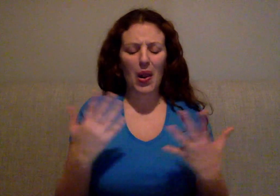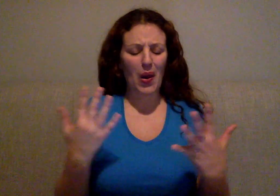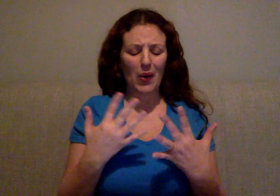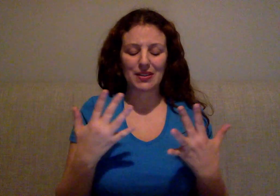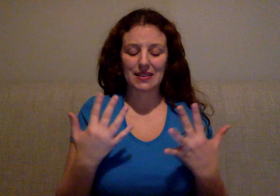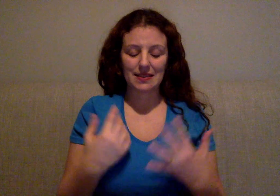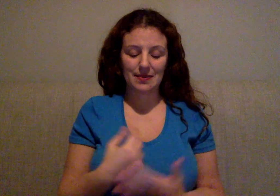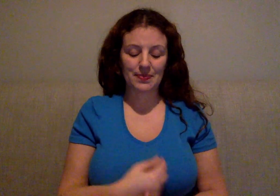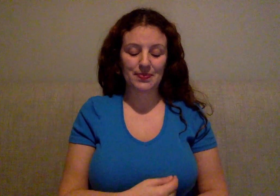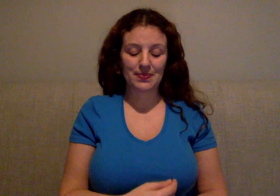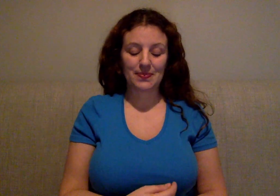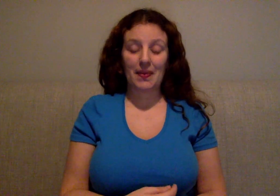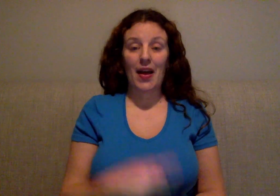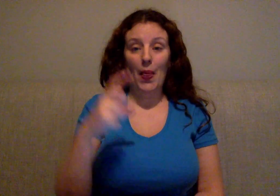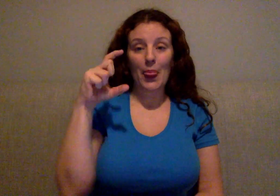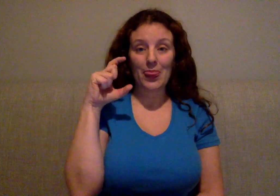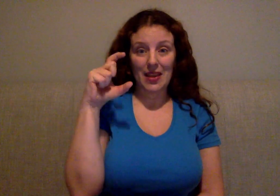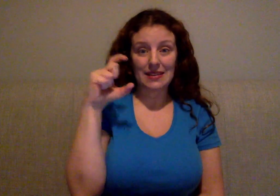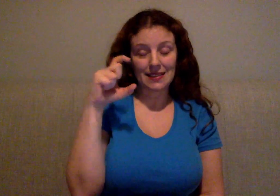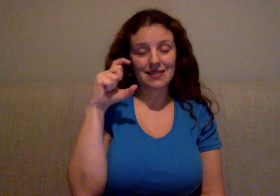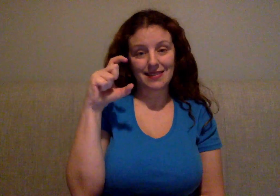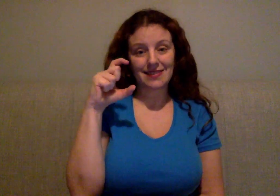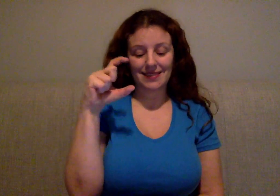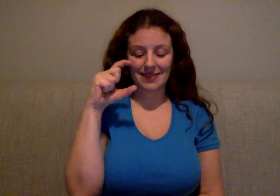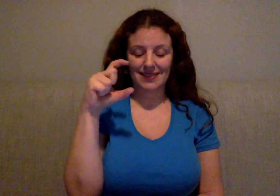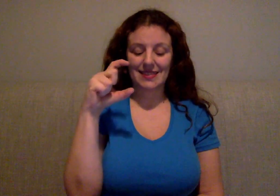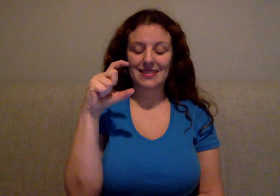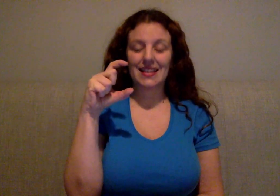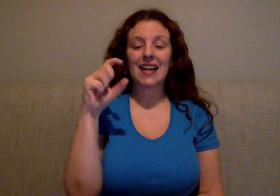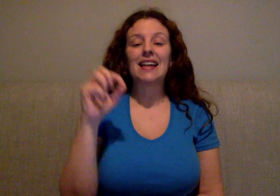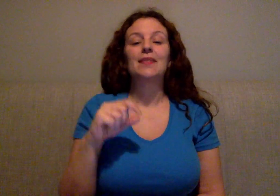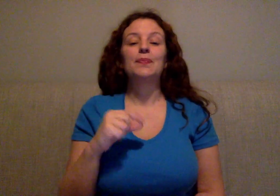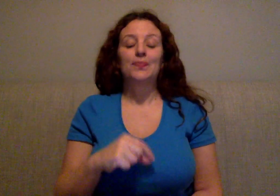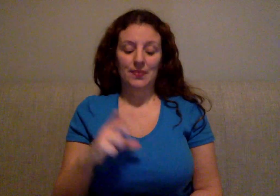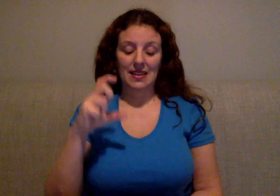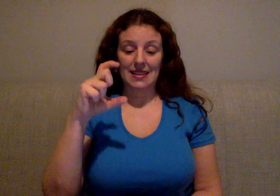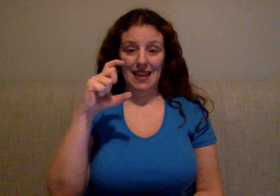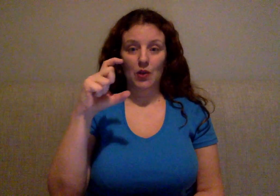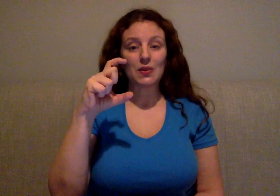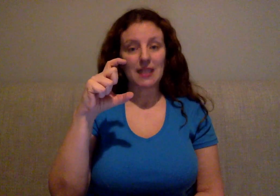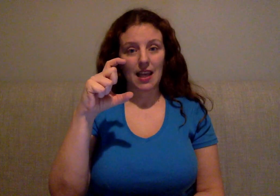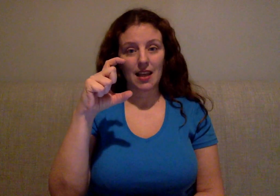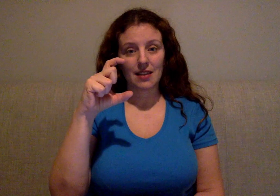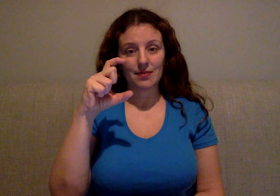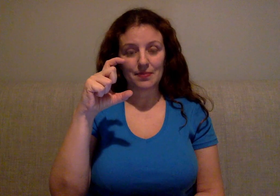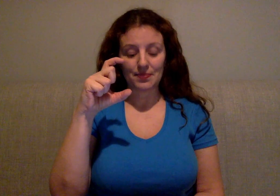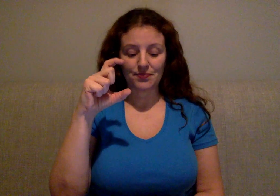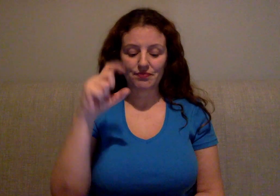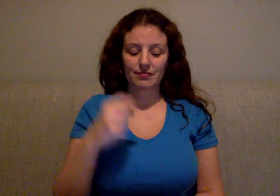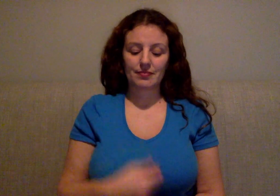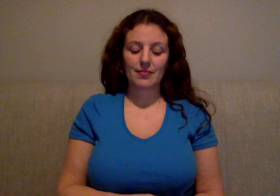Lots Single C handshape